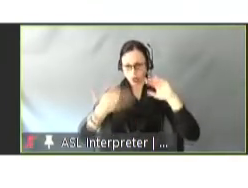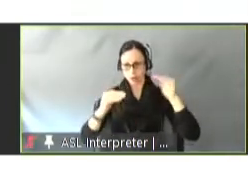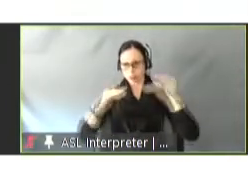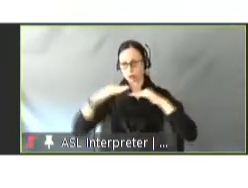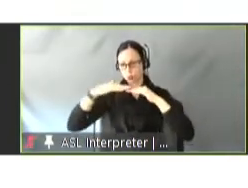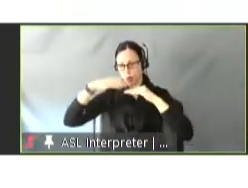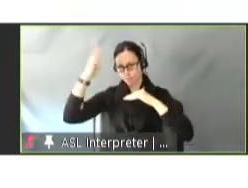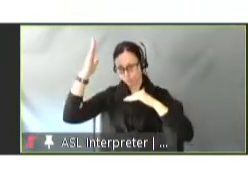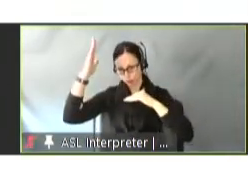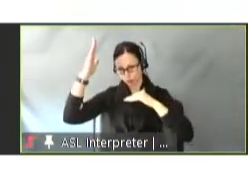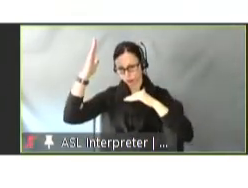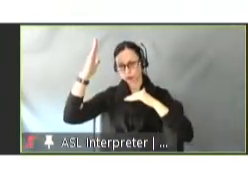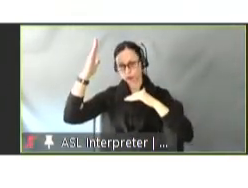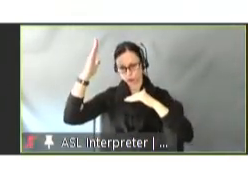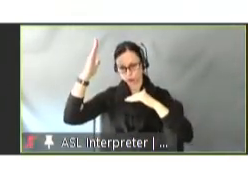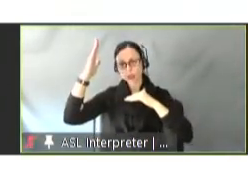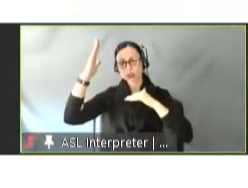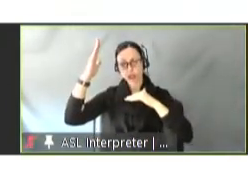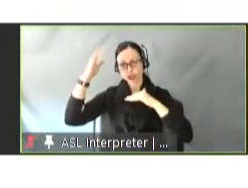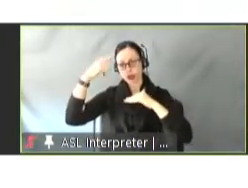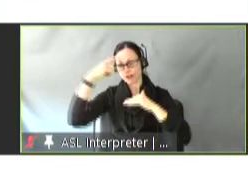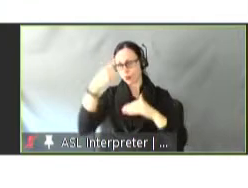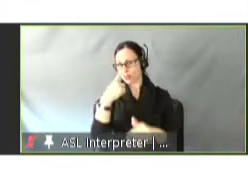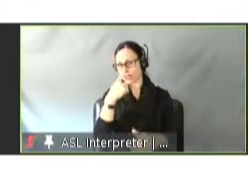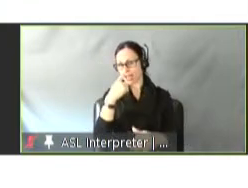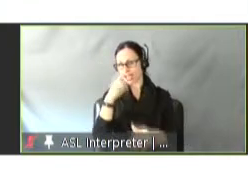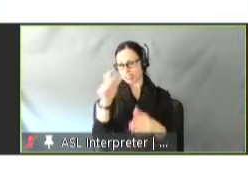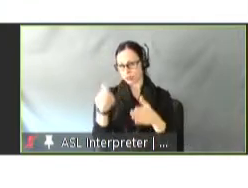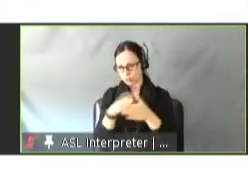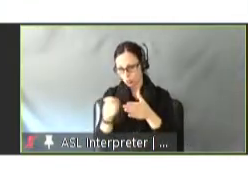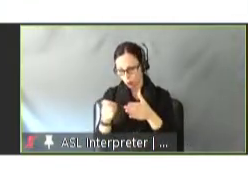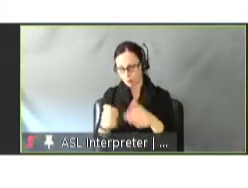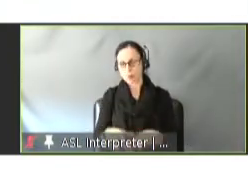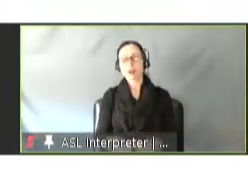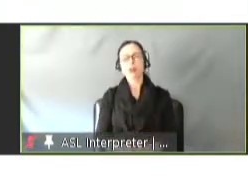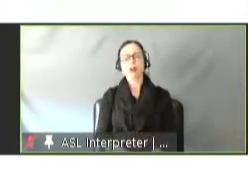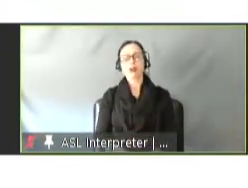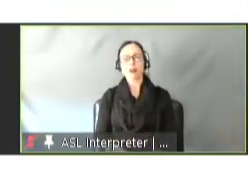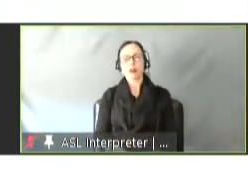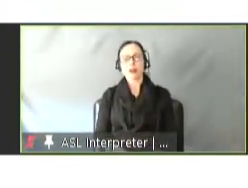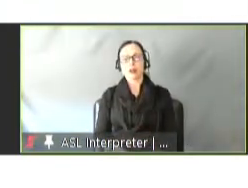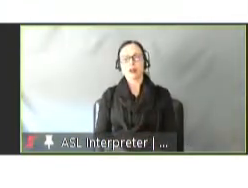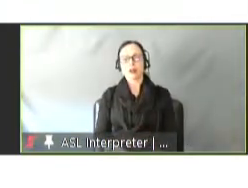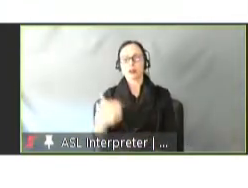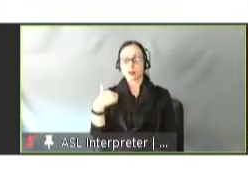upper airway and in the nasal swabs. We kind of were able to show not only that,